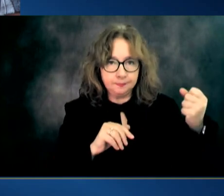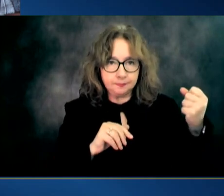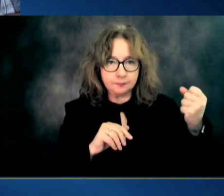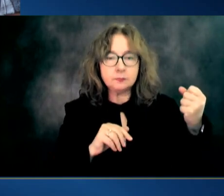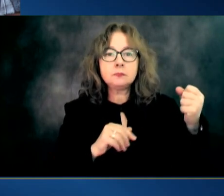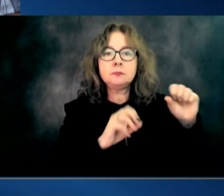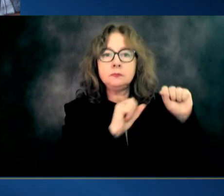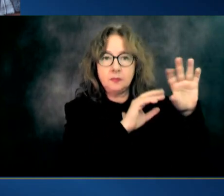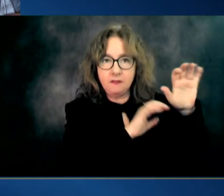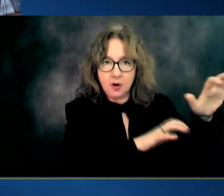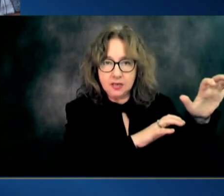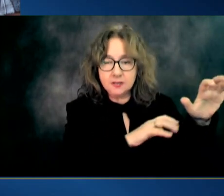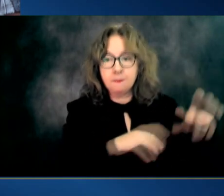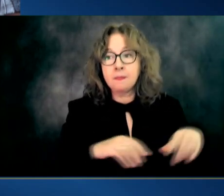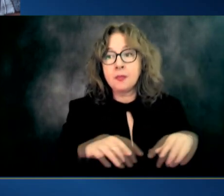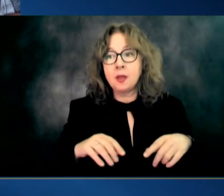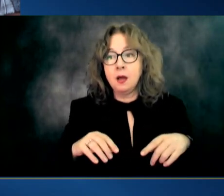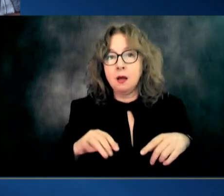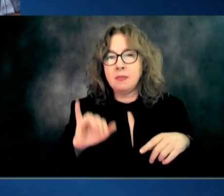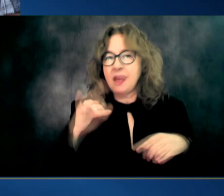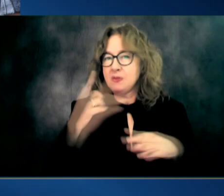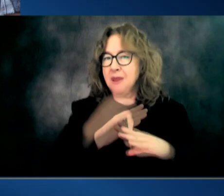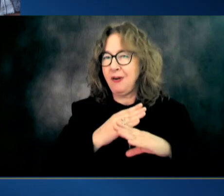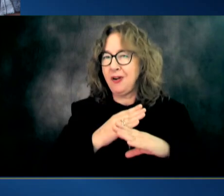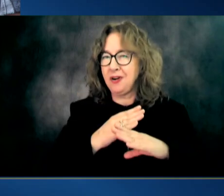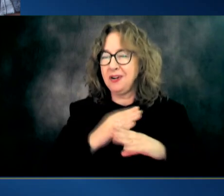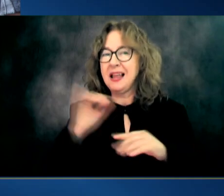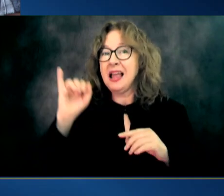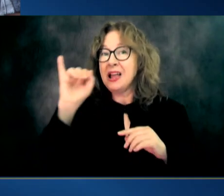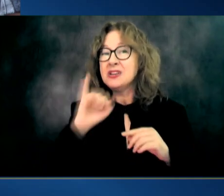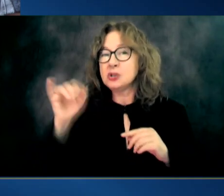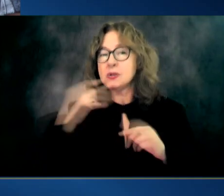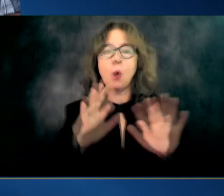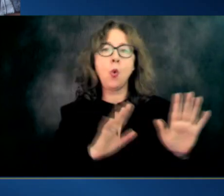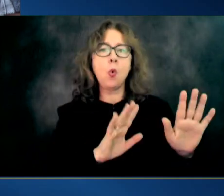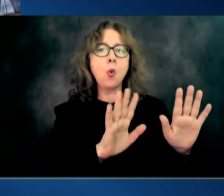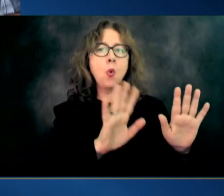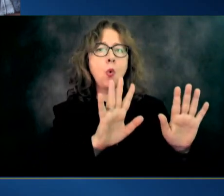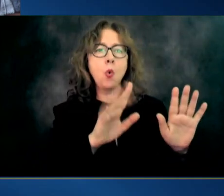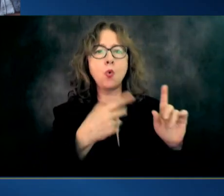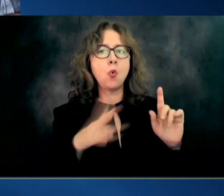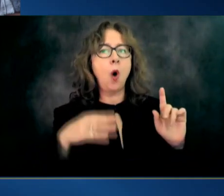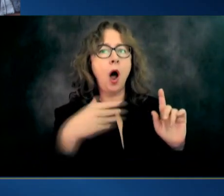that prevented insurance from wanting to move forward. Insurance was not wanting to cooperate,